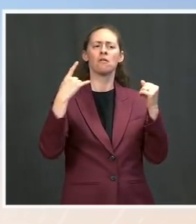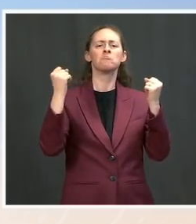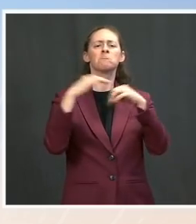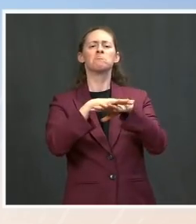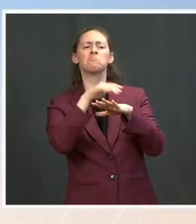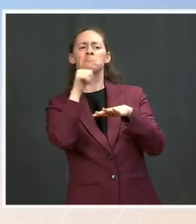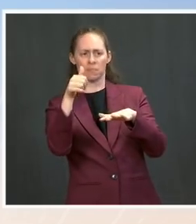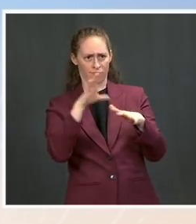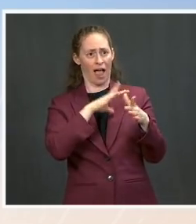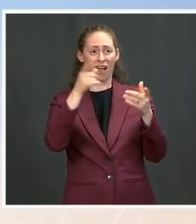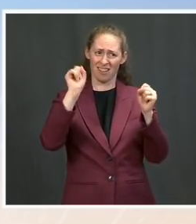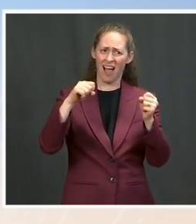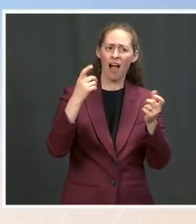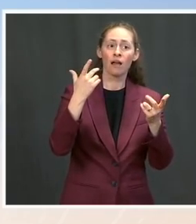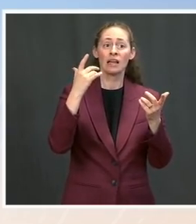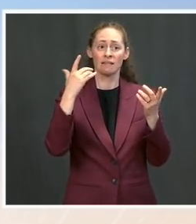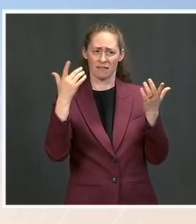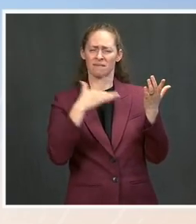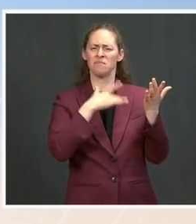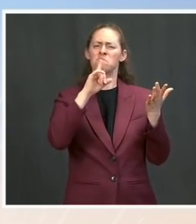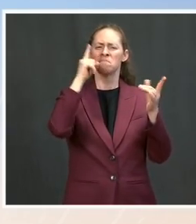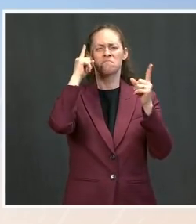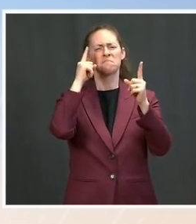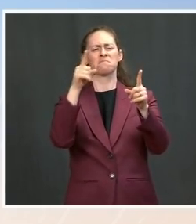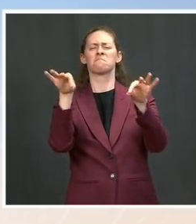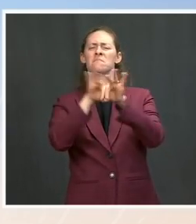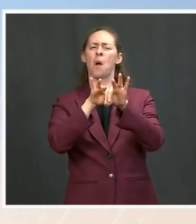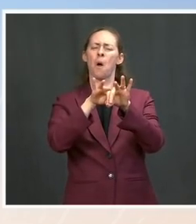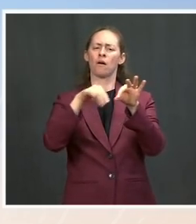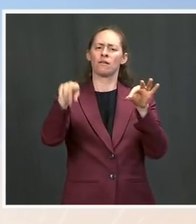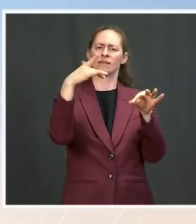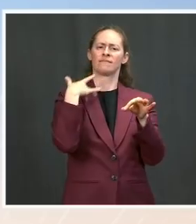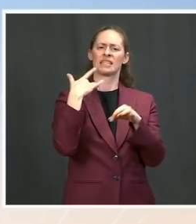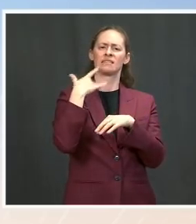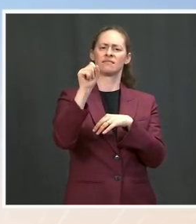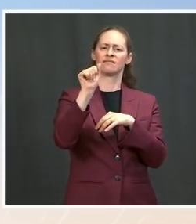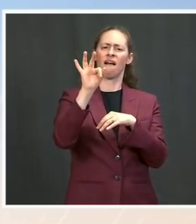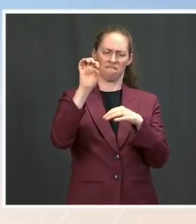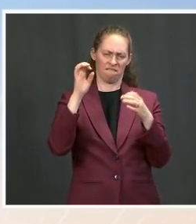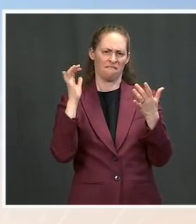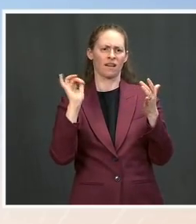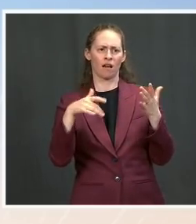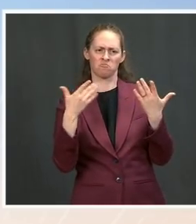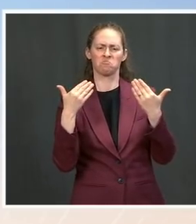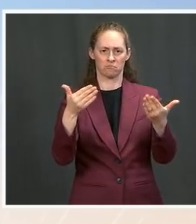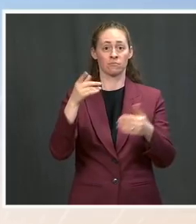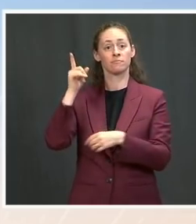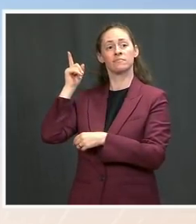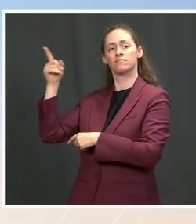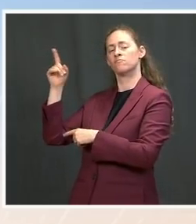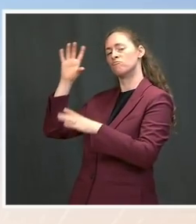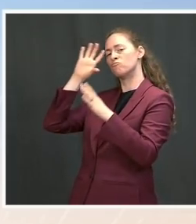and you can feel safe and comfortable. But he'll have more to say later this afternoon about the July timeline. The Press: Okay, and one more question -- Ms. Psaki: Sure